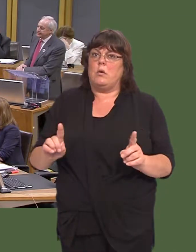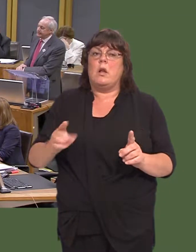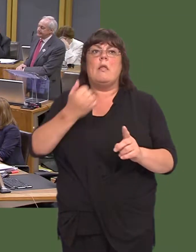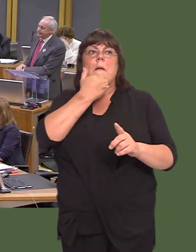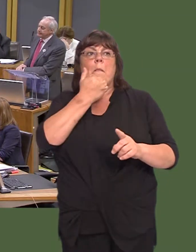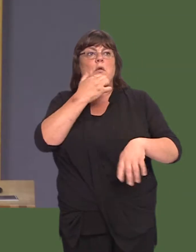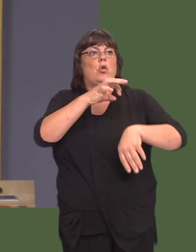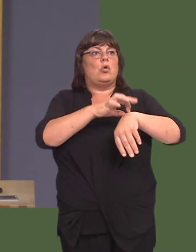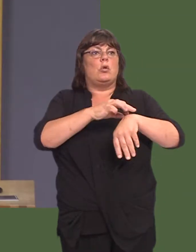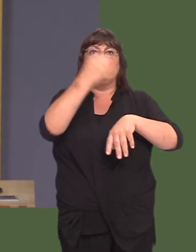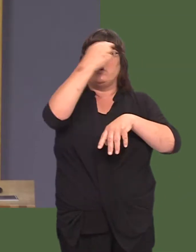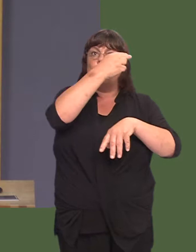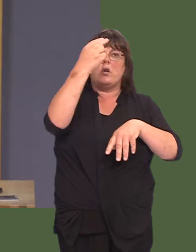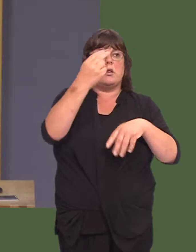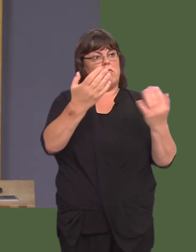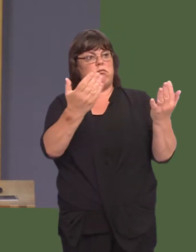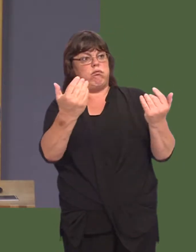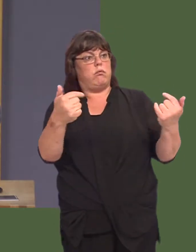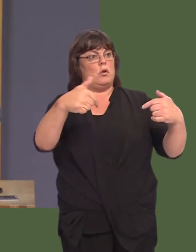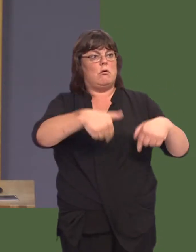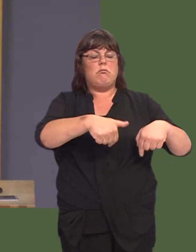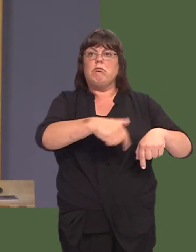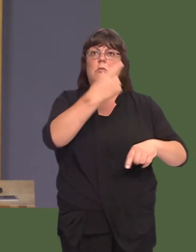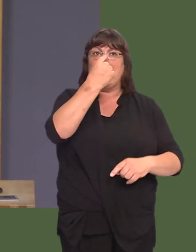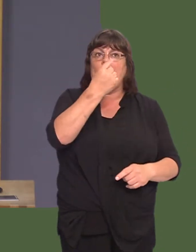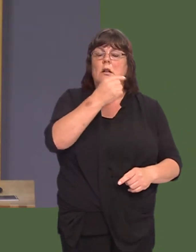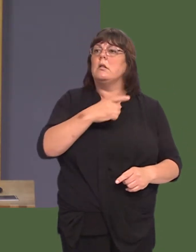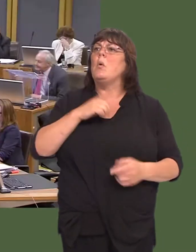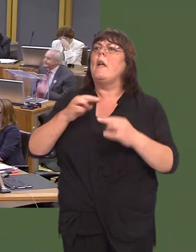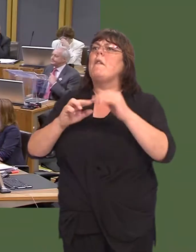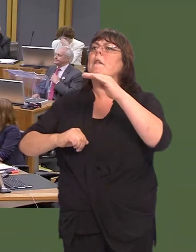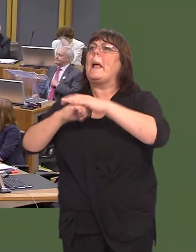to the numbers of doctors and nurses being recruited from outside the UK. Carwyn Jones: Well, noóif there is to be a cap, a cap is a cap.